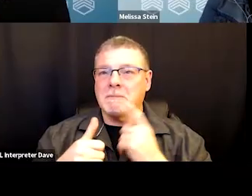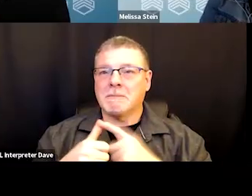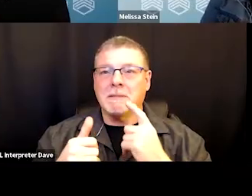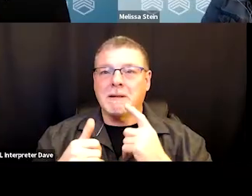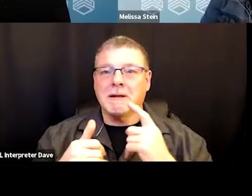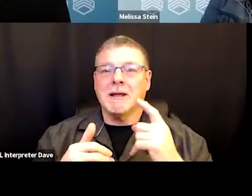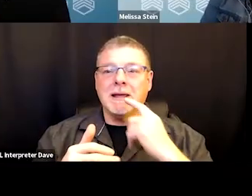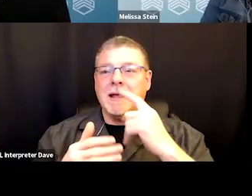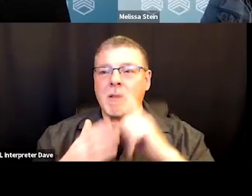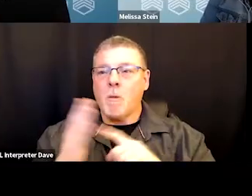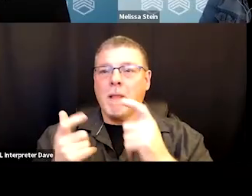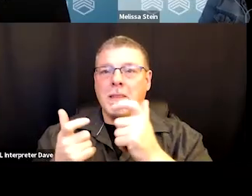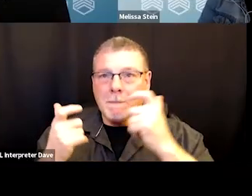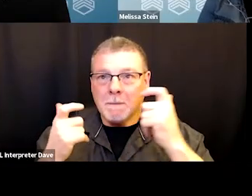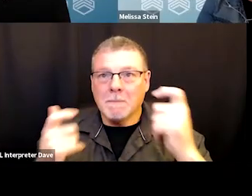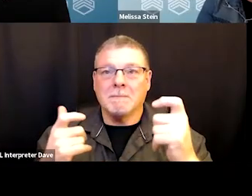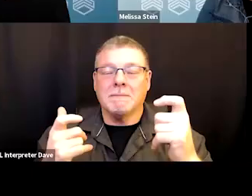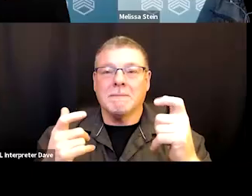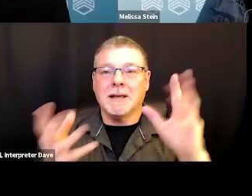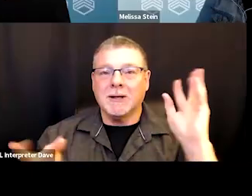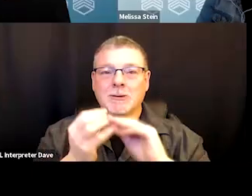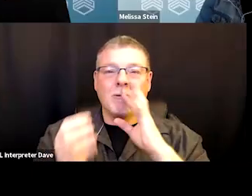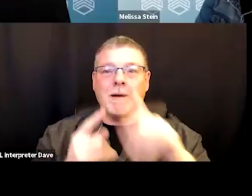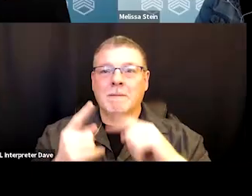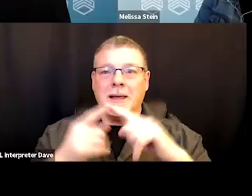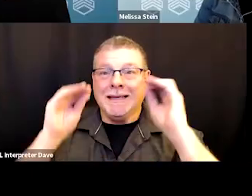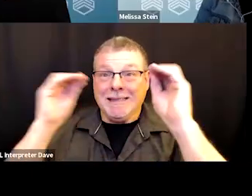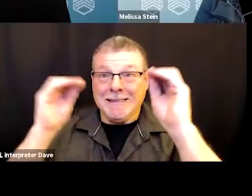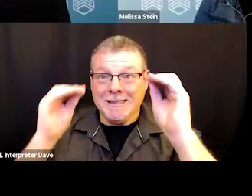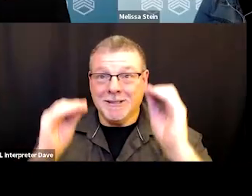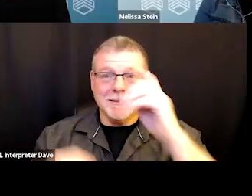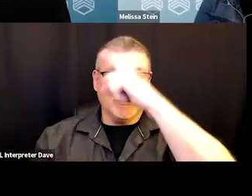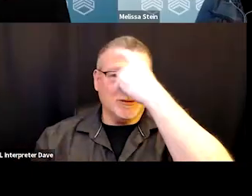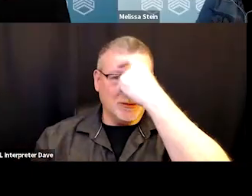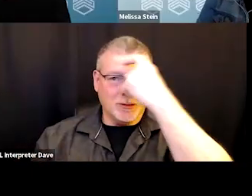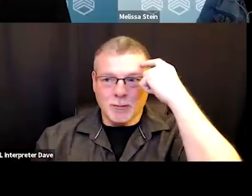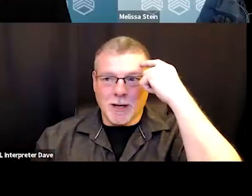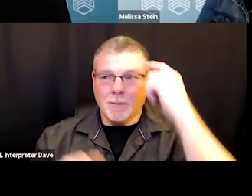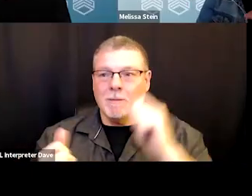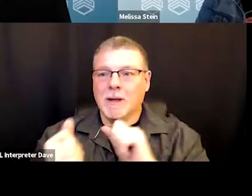we have in this conversation about teaching trauma-informed approaches, whether it's drug testing